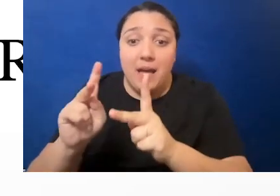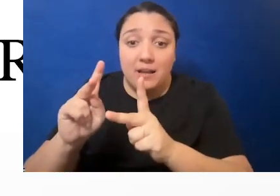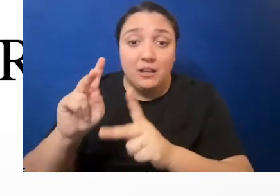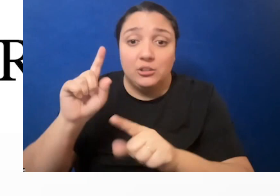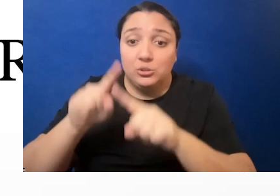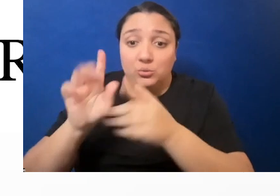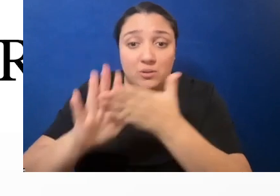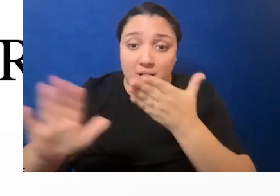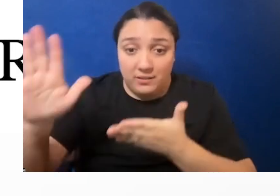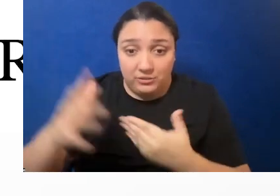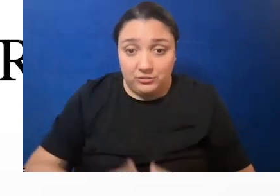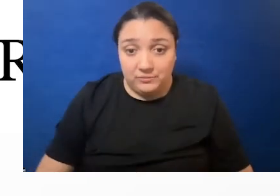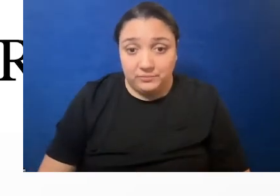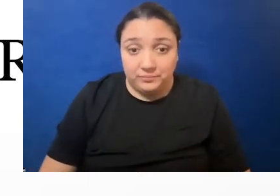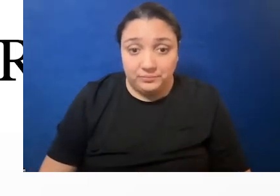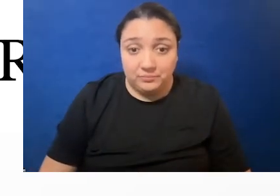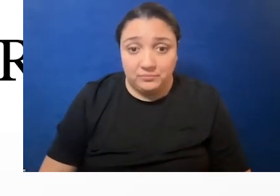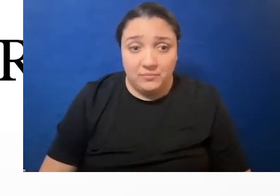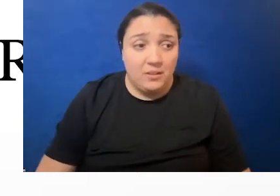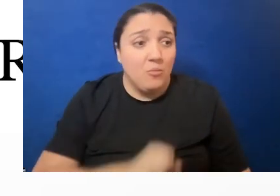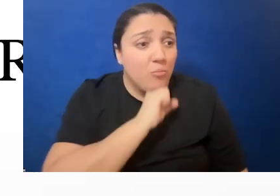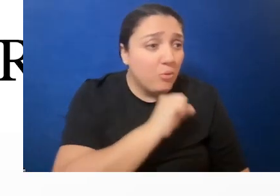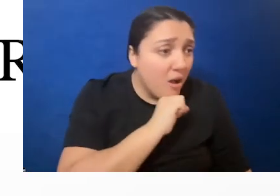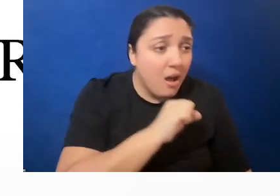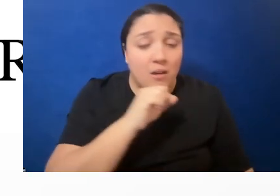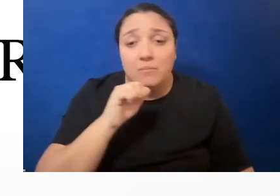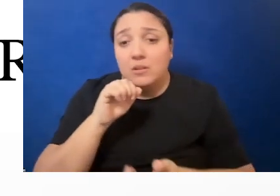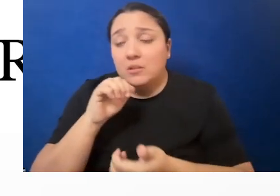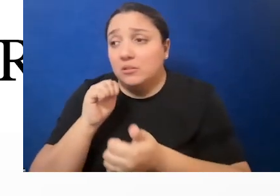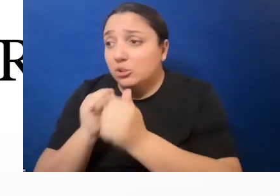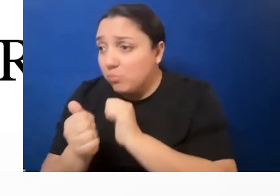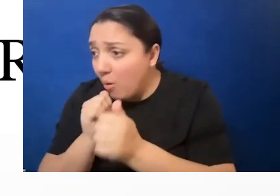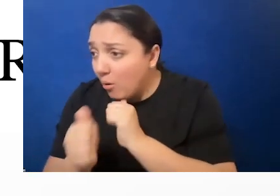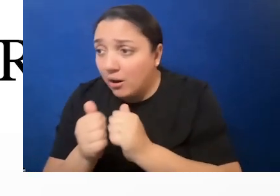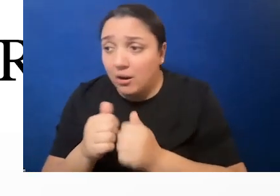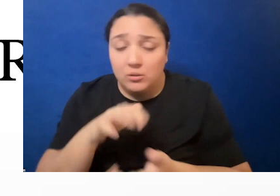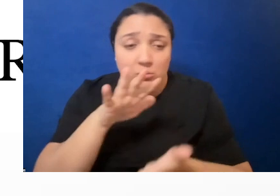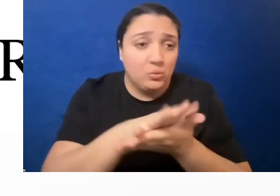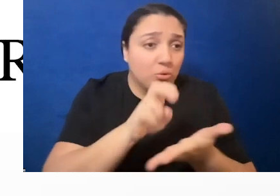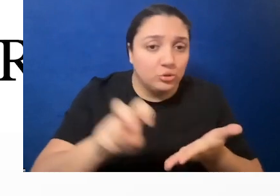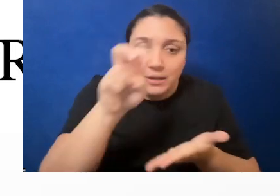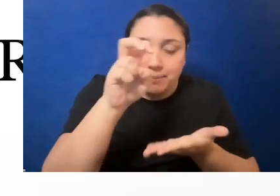BUILDINGS AND SOME GRADUATED. SPORTING EVENTS, SCHOOL TRIPS